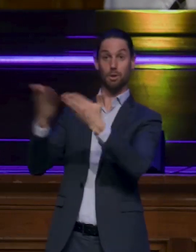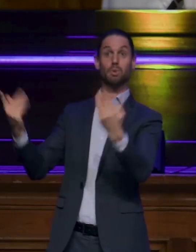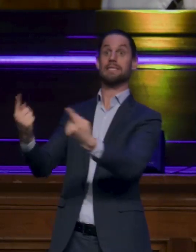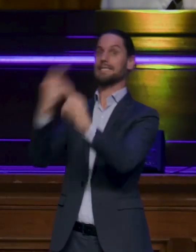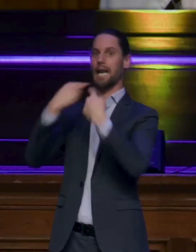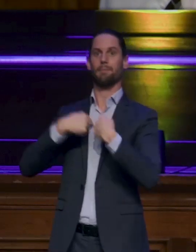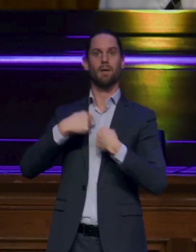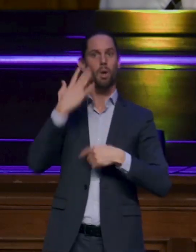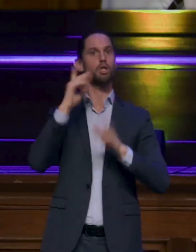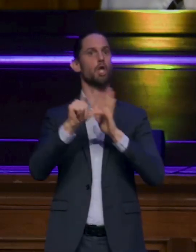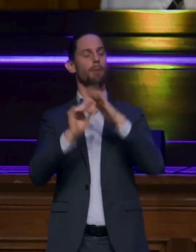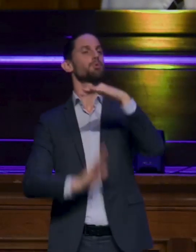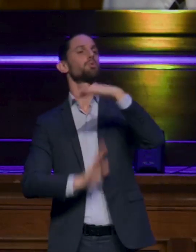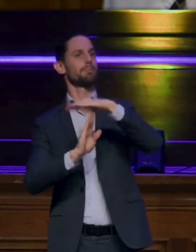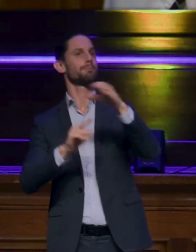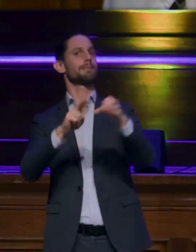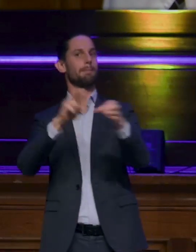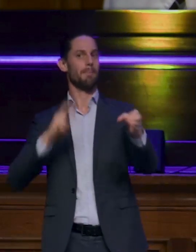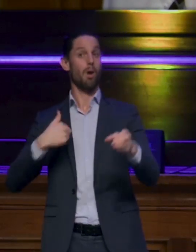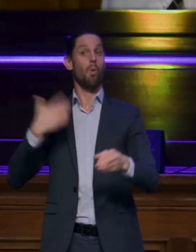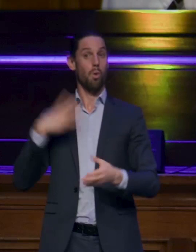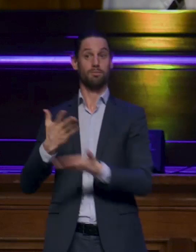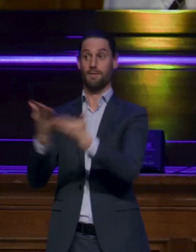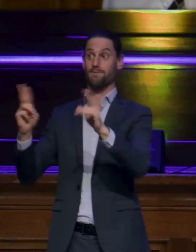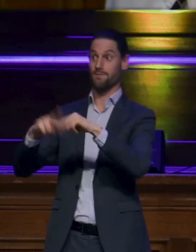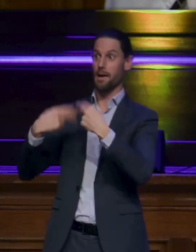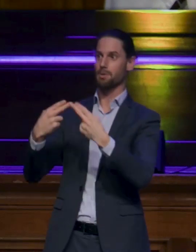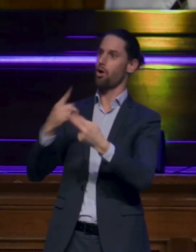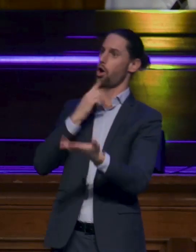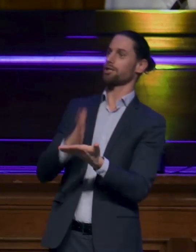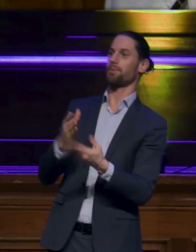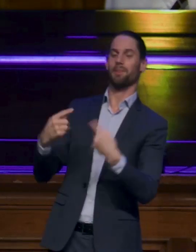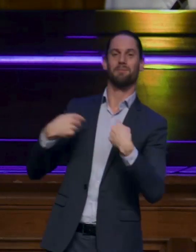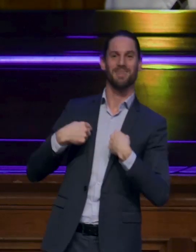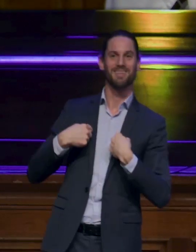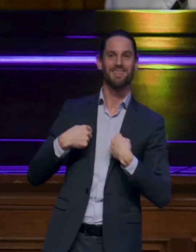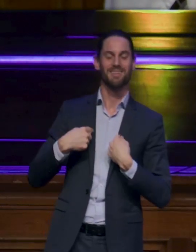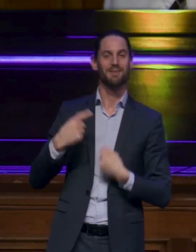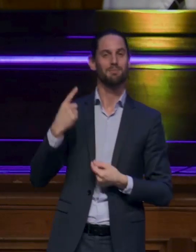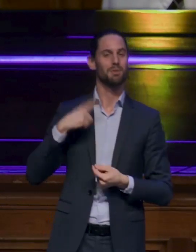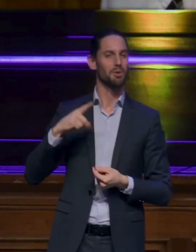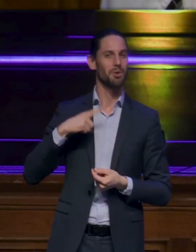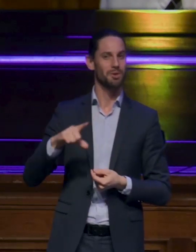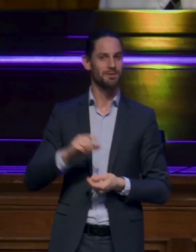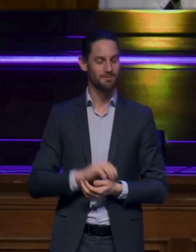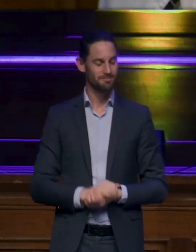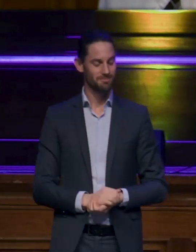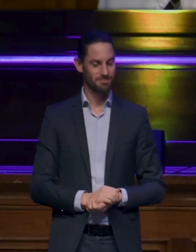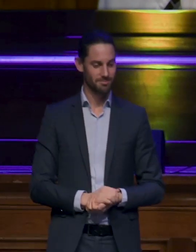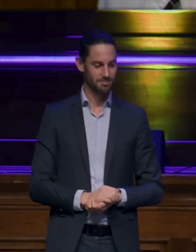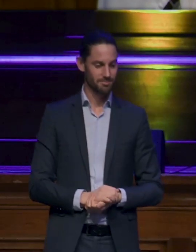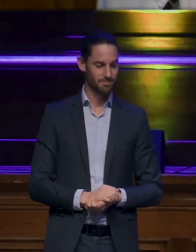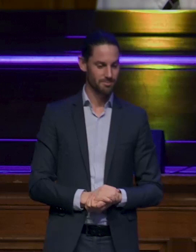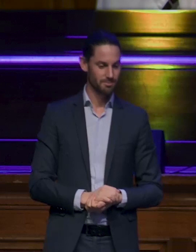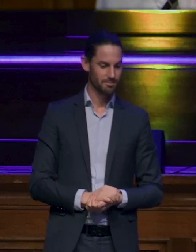someone else to do this job because you know I'm certainly of the view that you